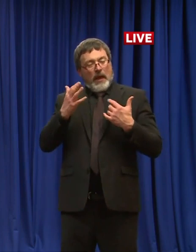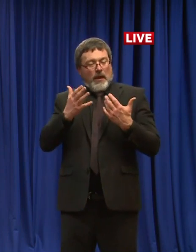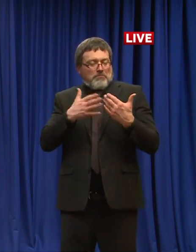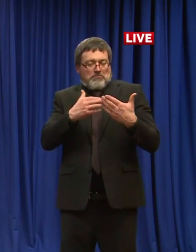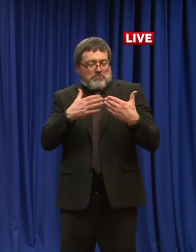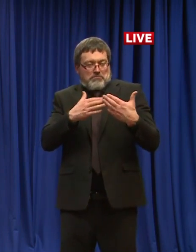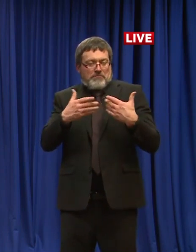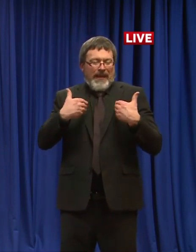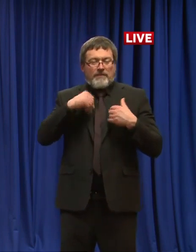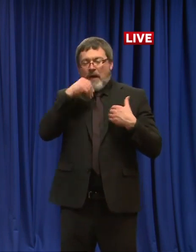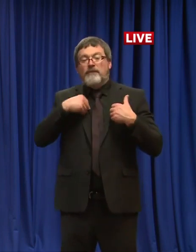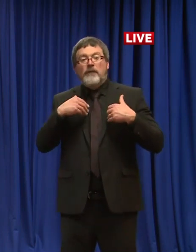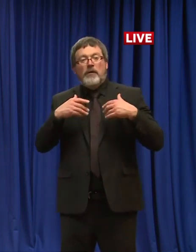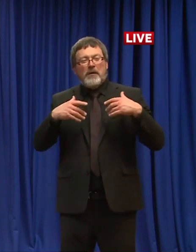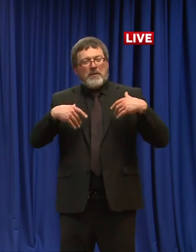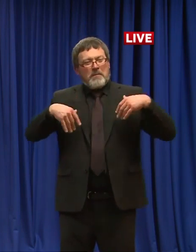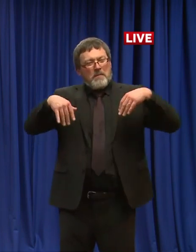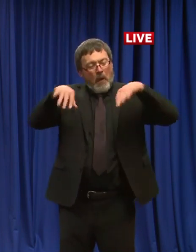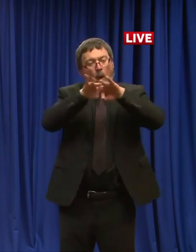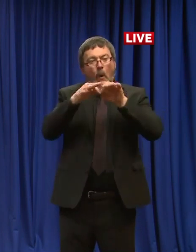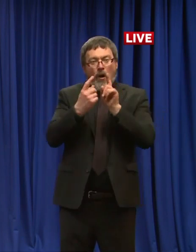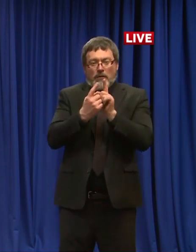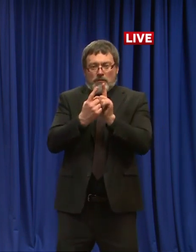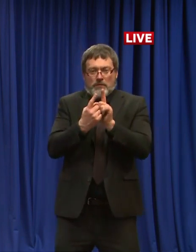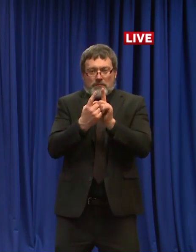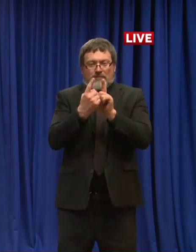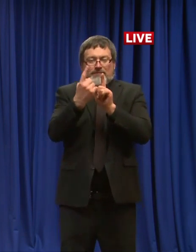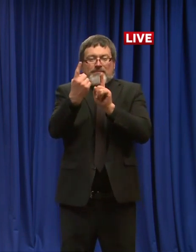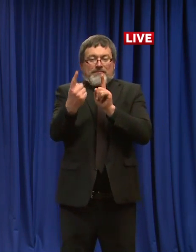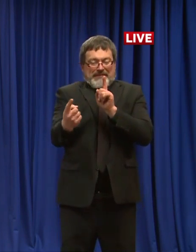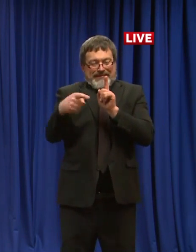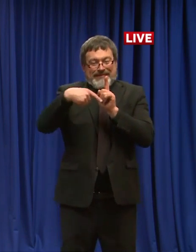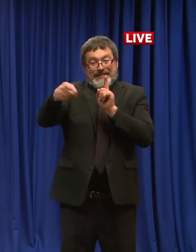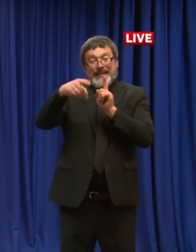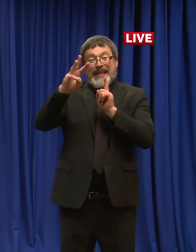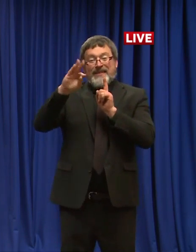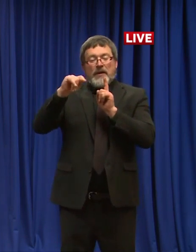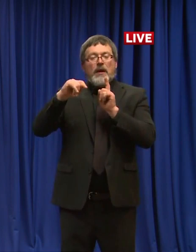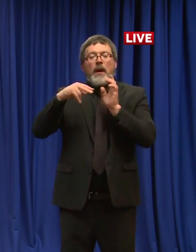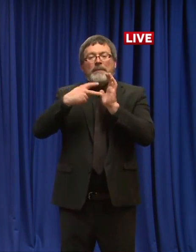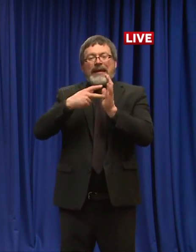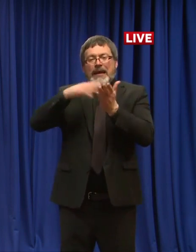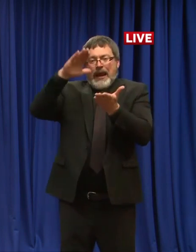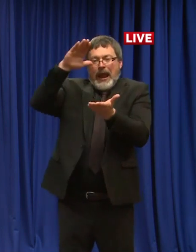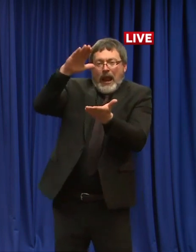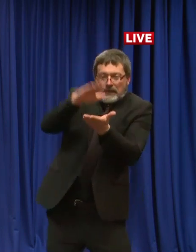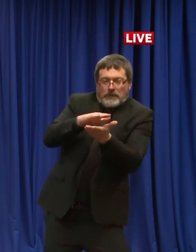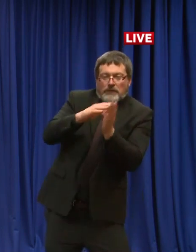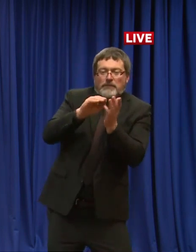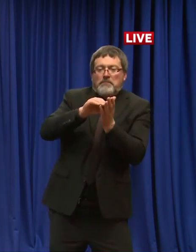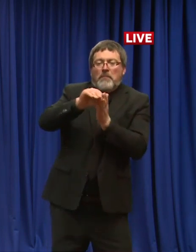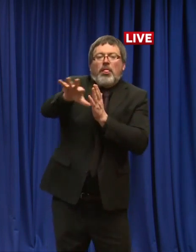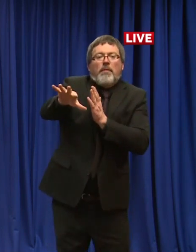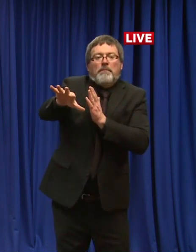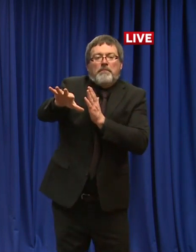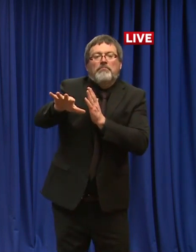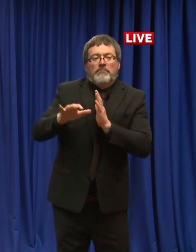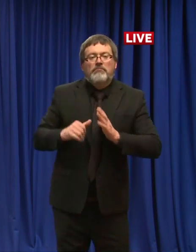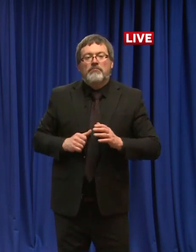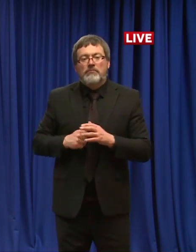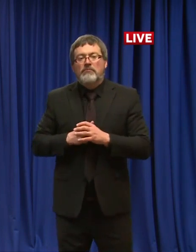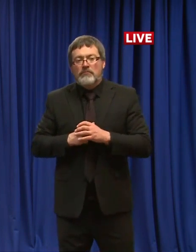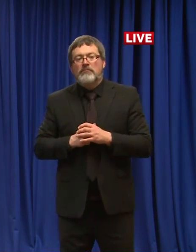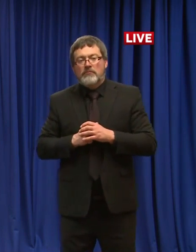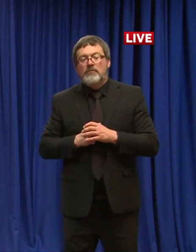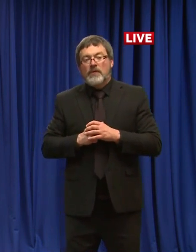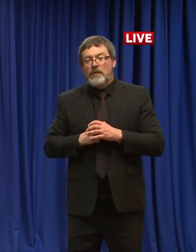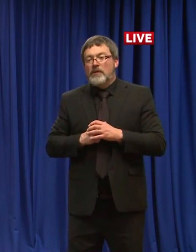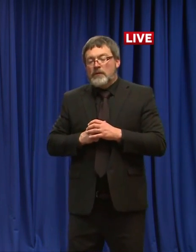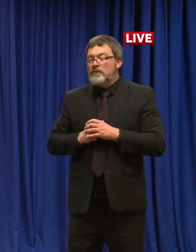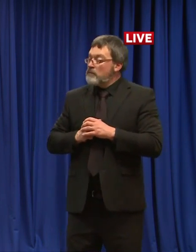THAT’S HOW WE SUPPRESS THE OUTBREAK AND GET IT TO STOP.